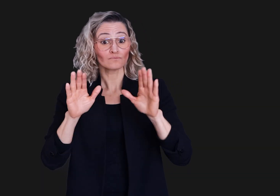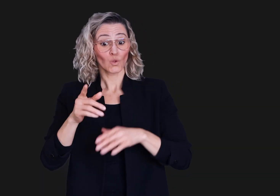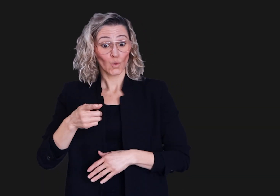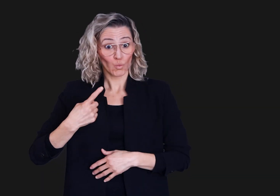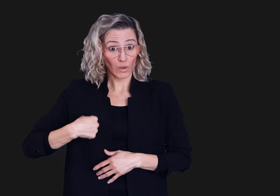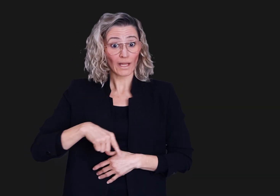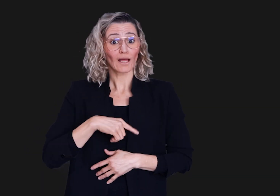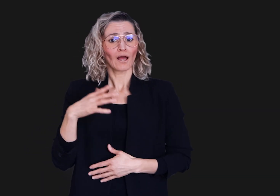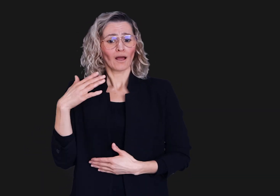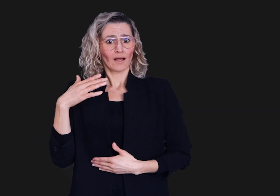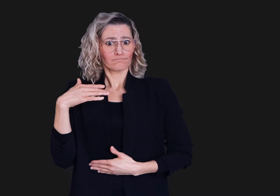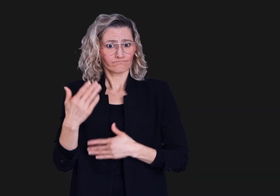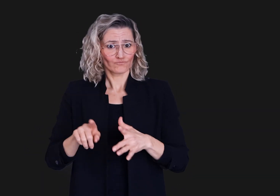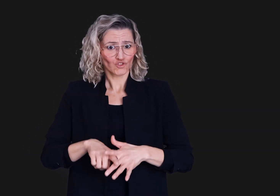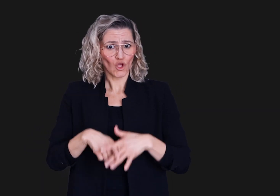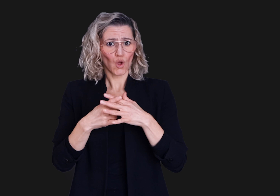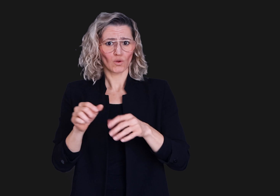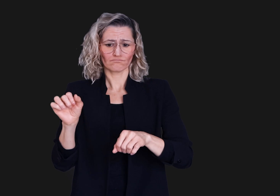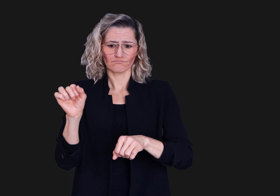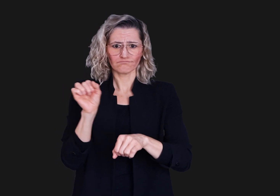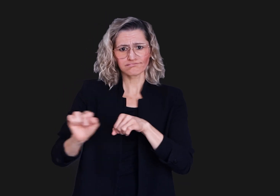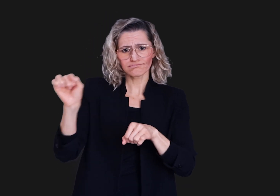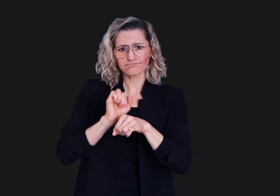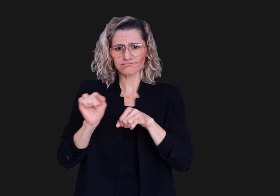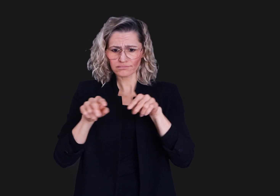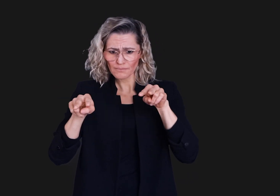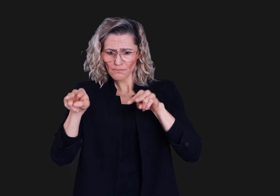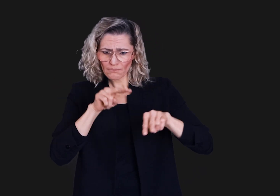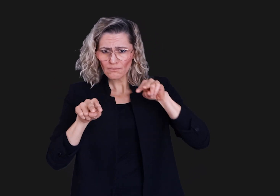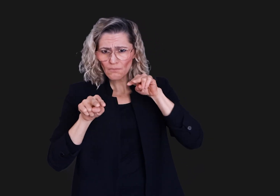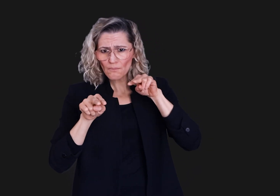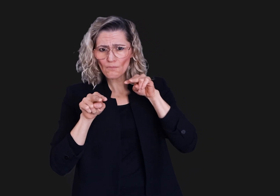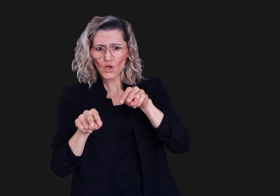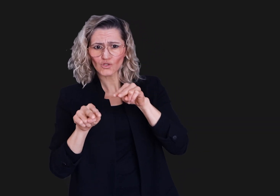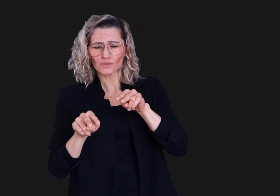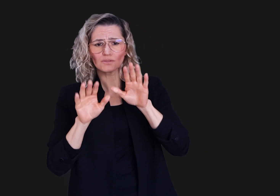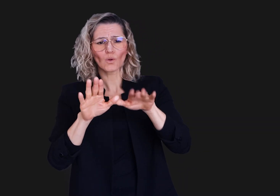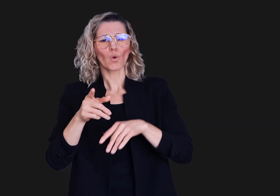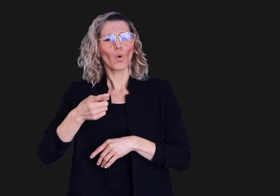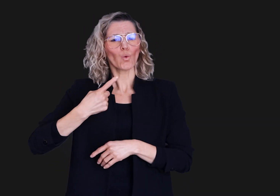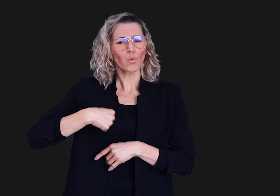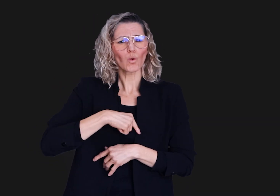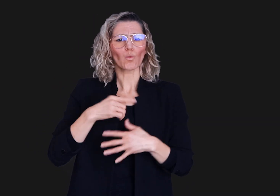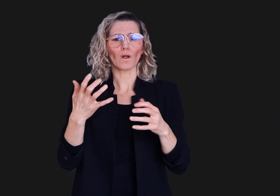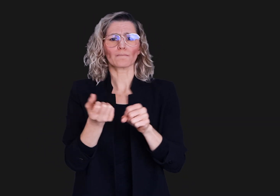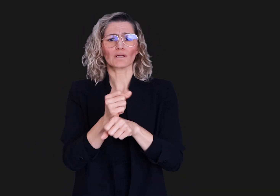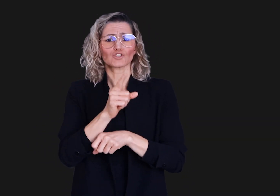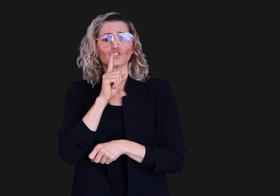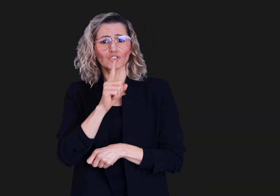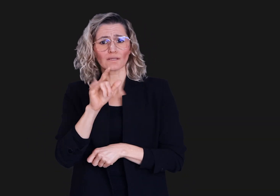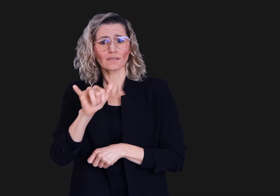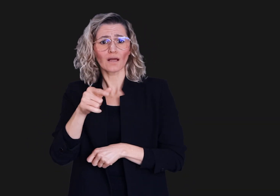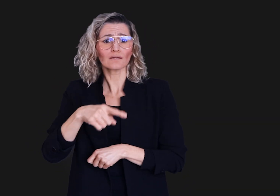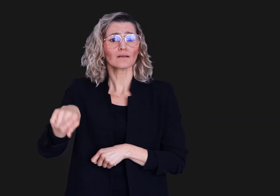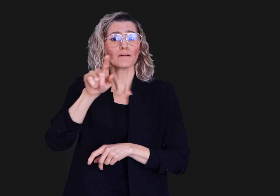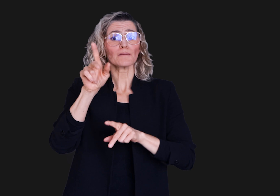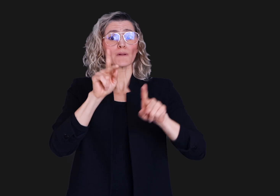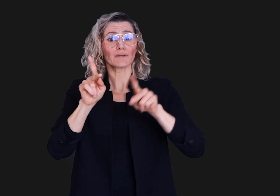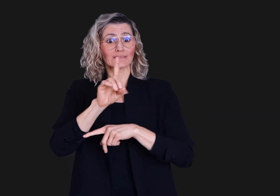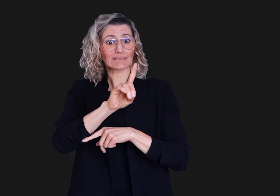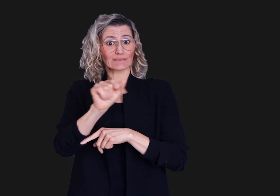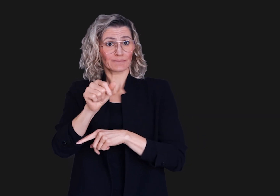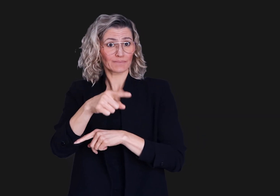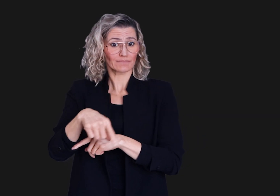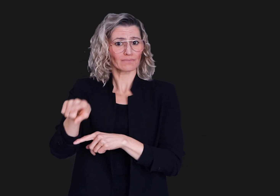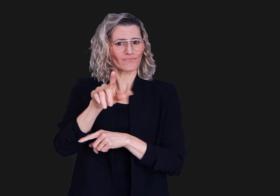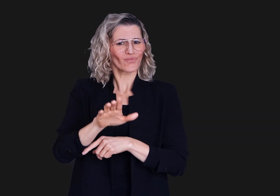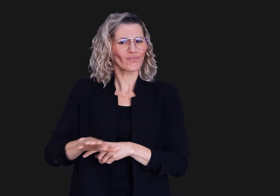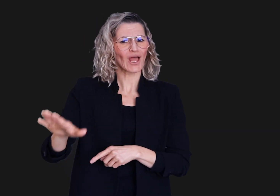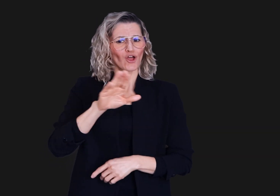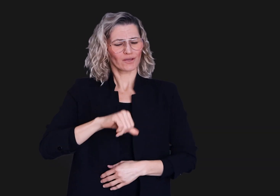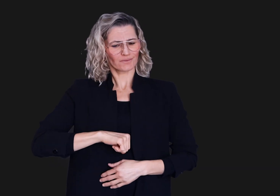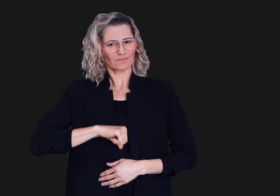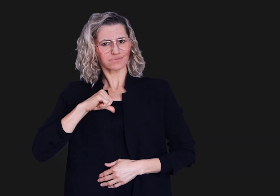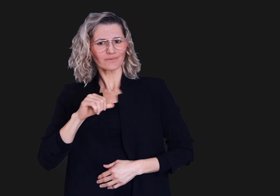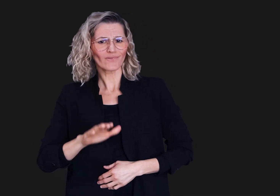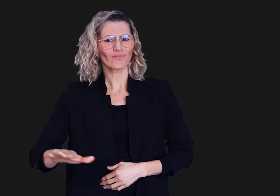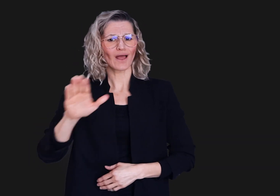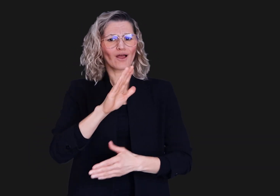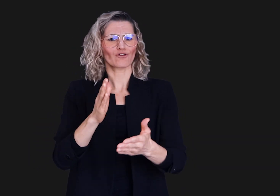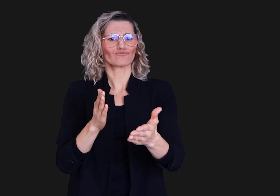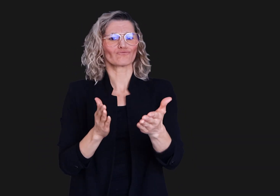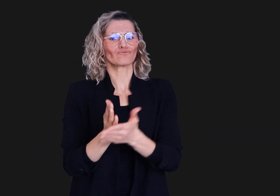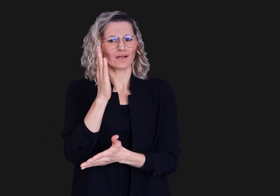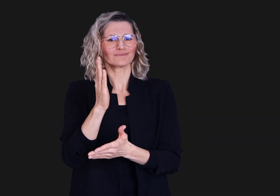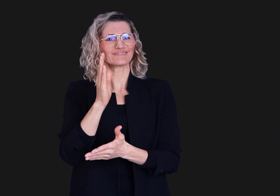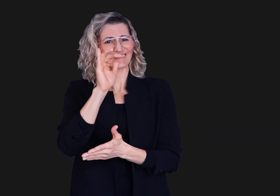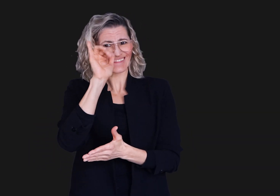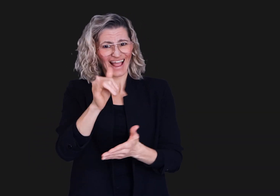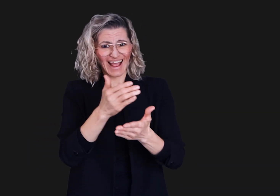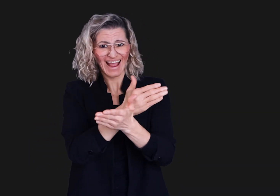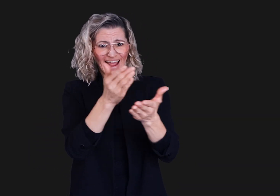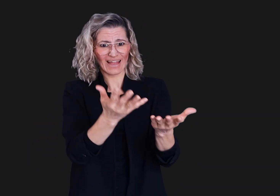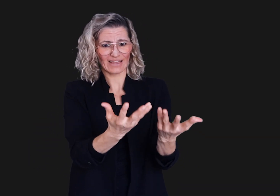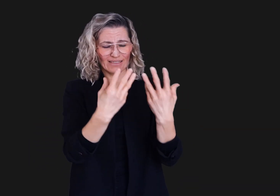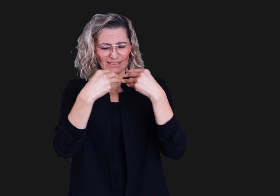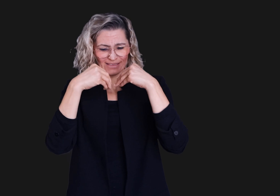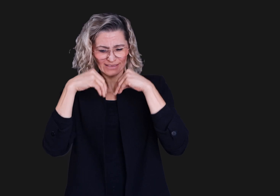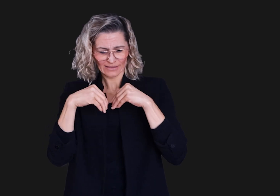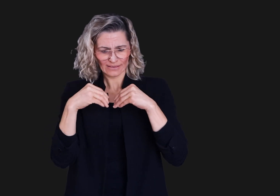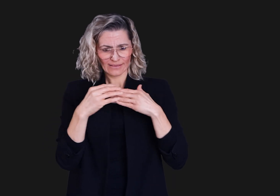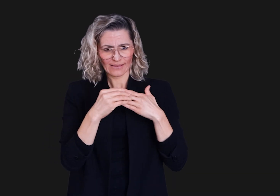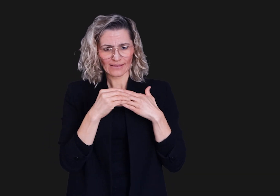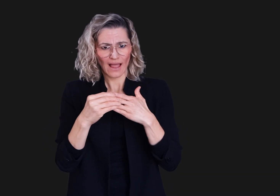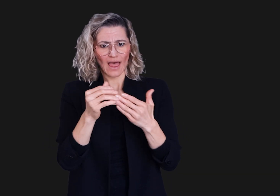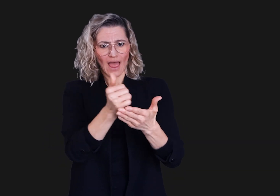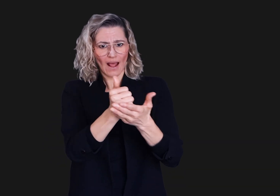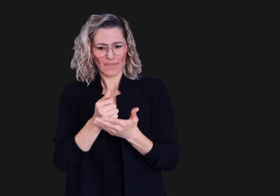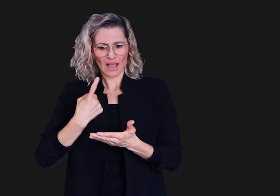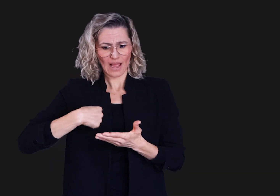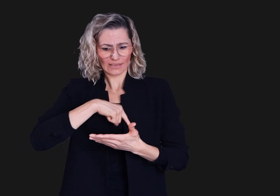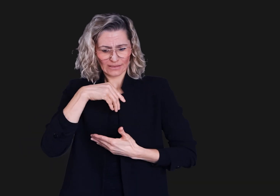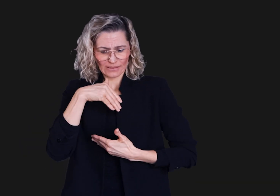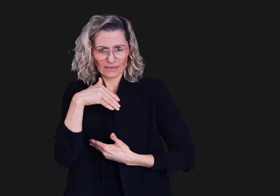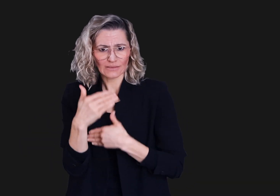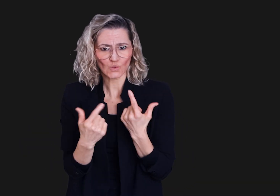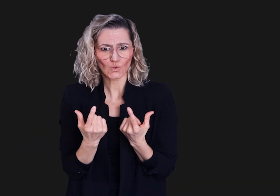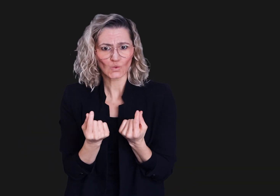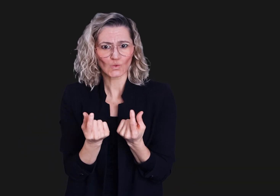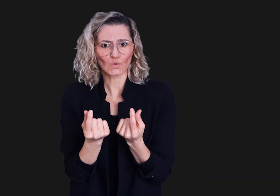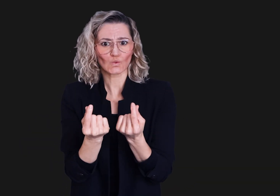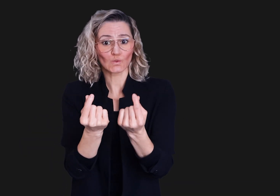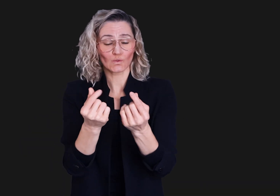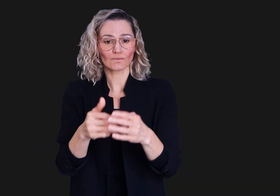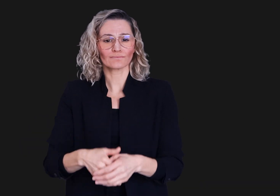As we start our monitoring work, we want to make sure the dignity and rights of people with disabilities guide what we do.